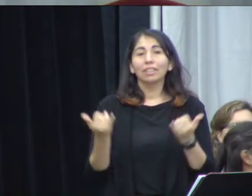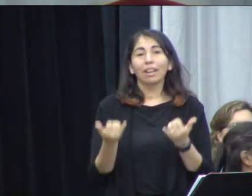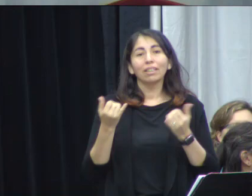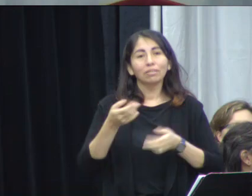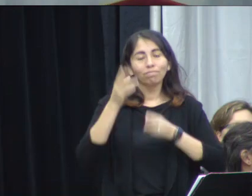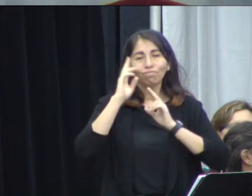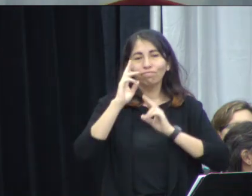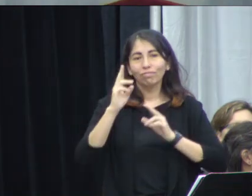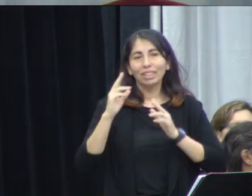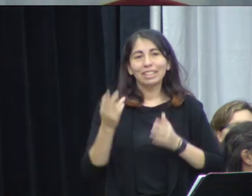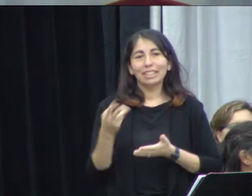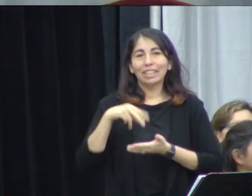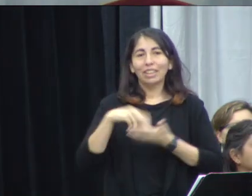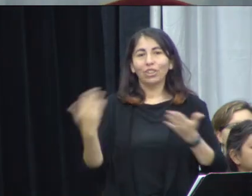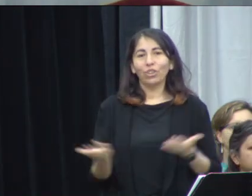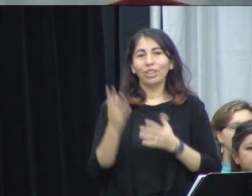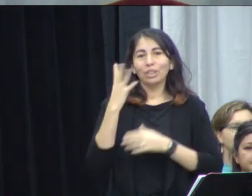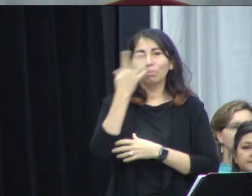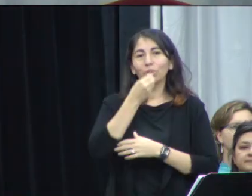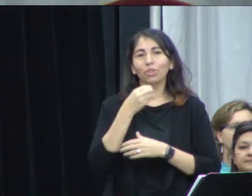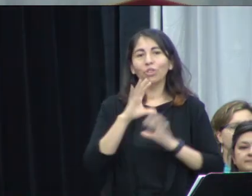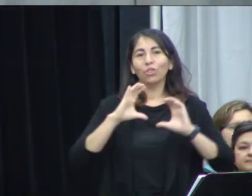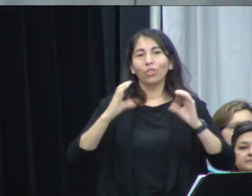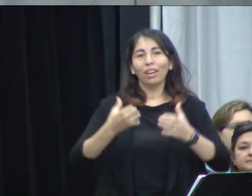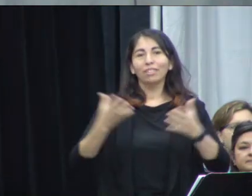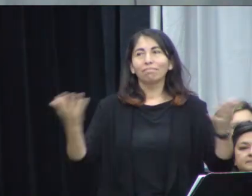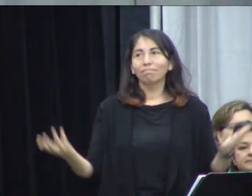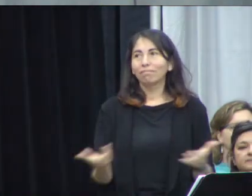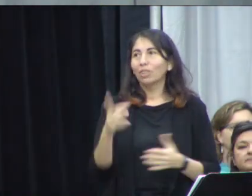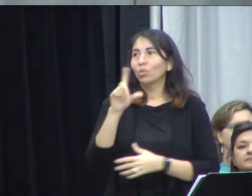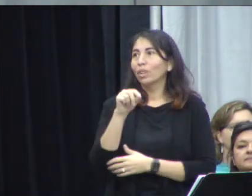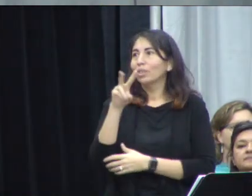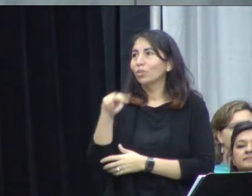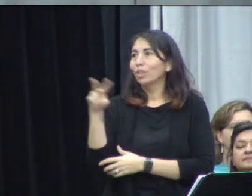of this beautiful crowd and the 2022 graduating class.